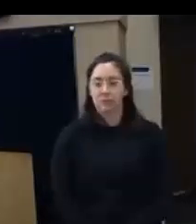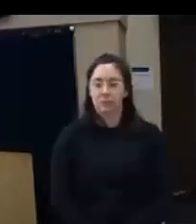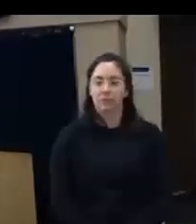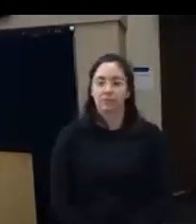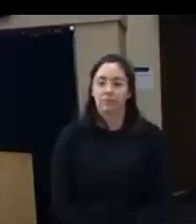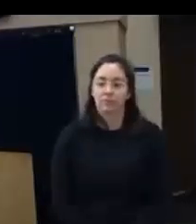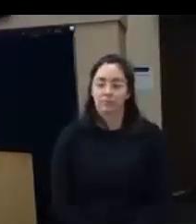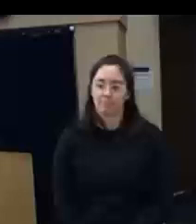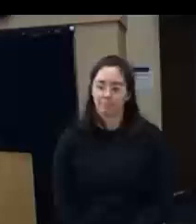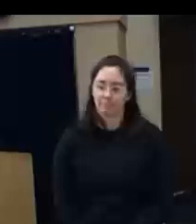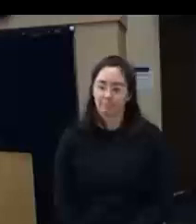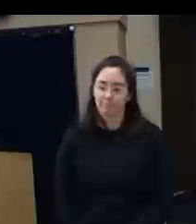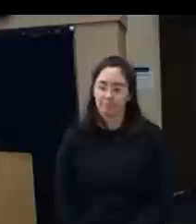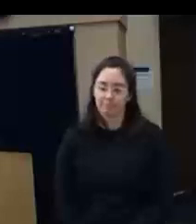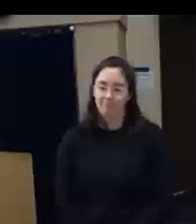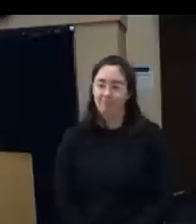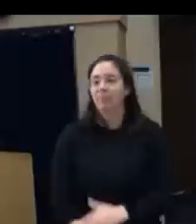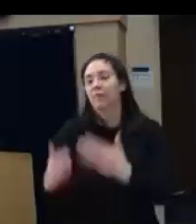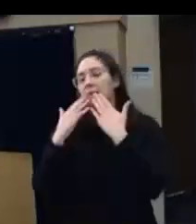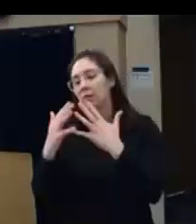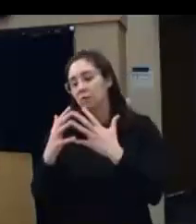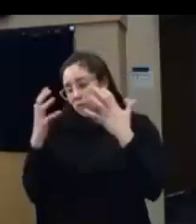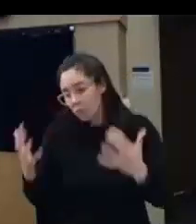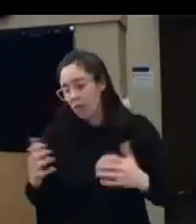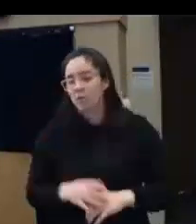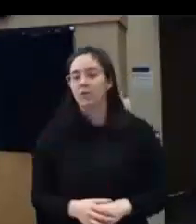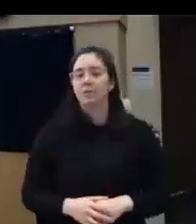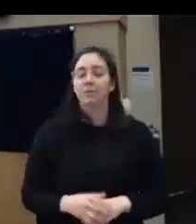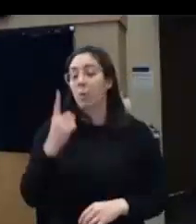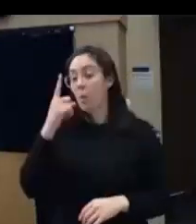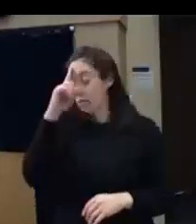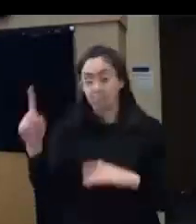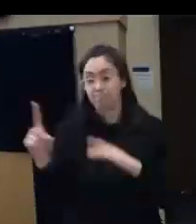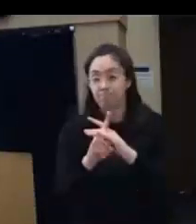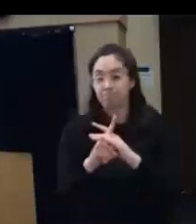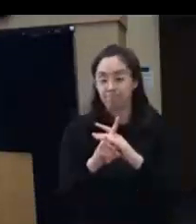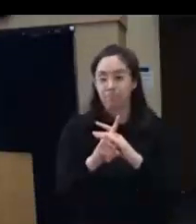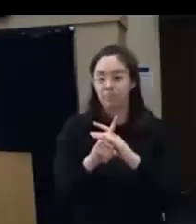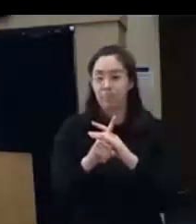oh thank you um thank you so much I guess you know one thing that pops to my mind is not